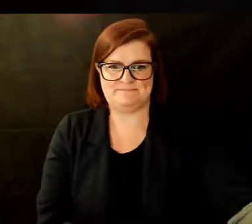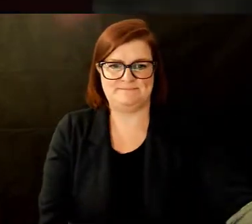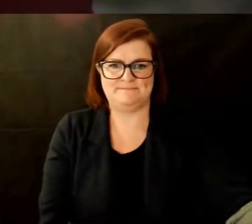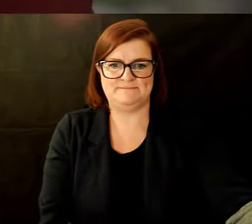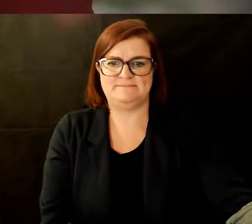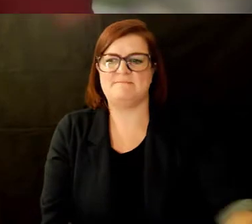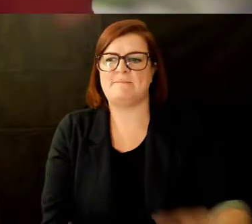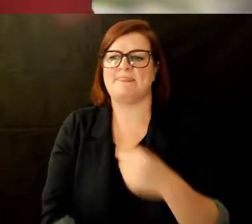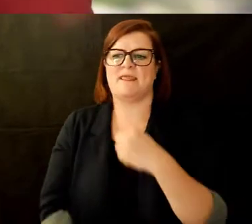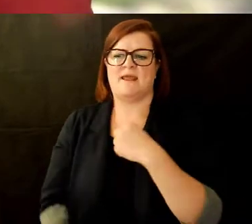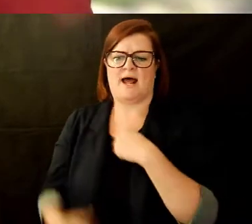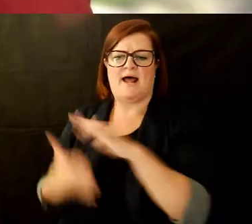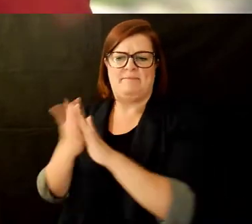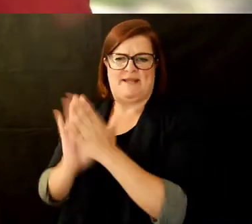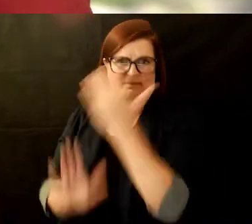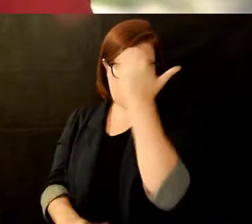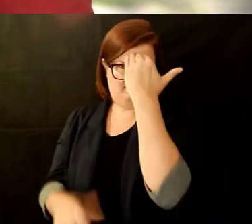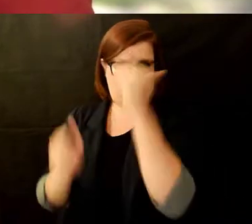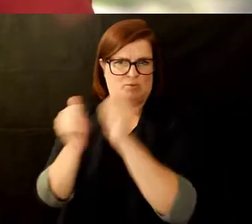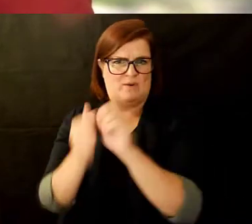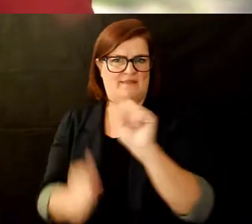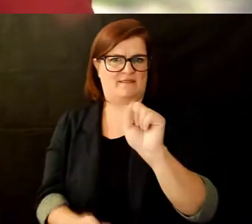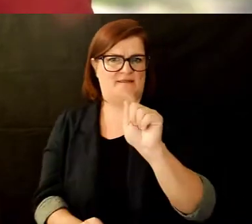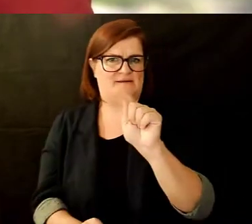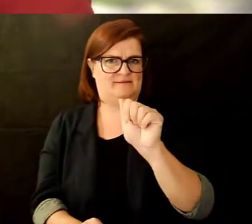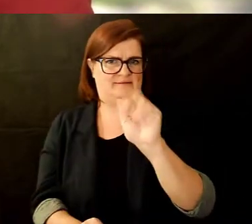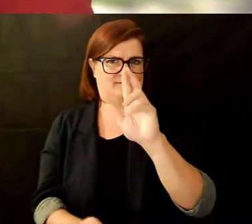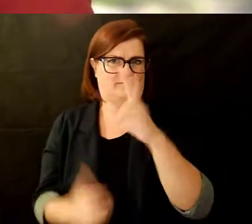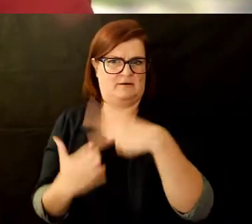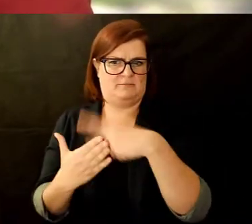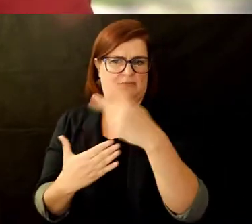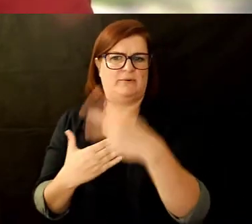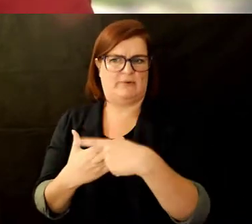I became familiar with the STAR program